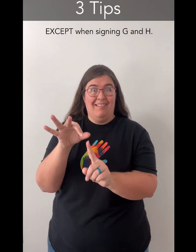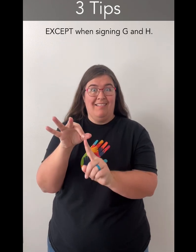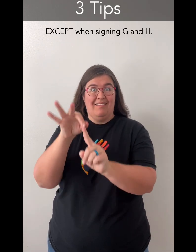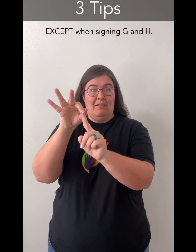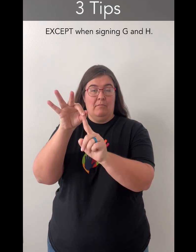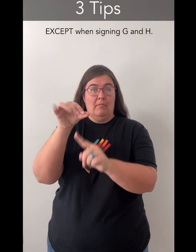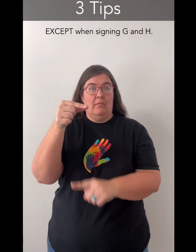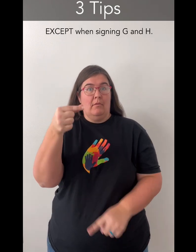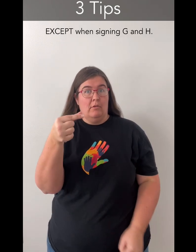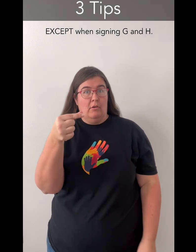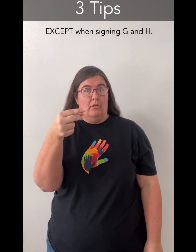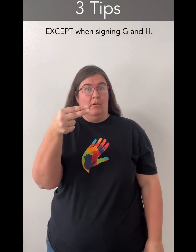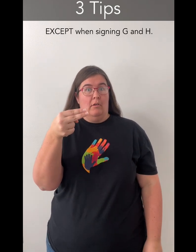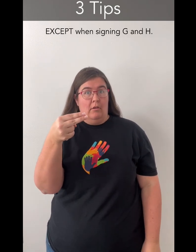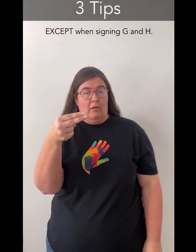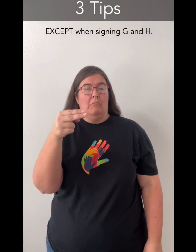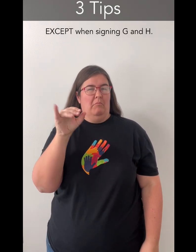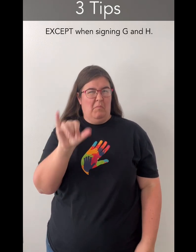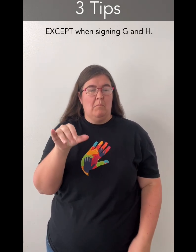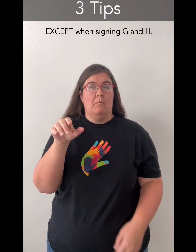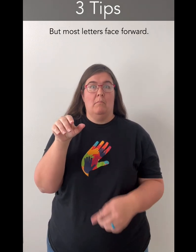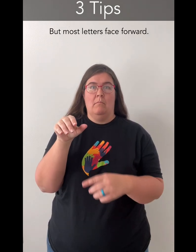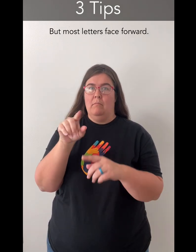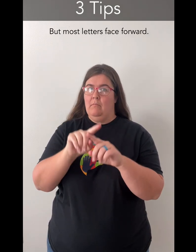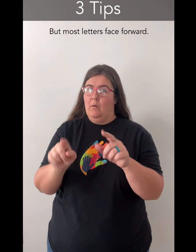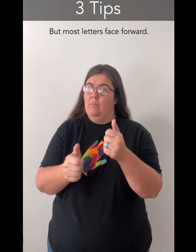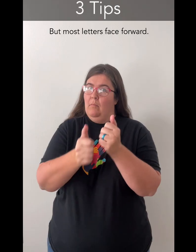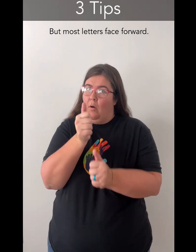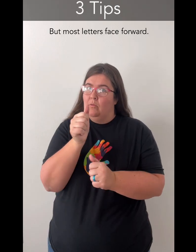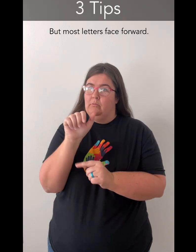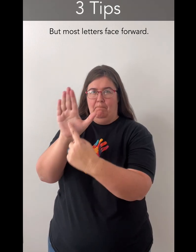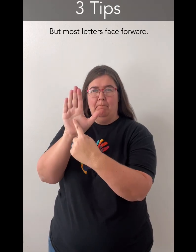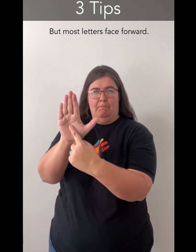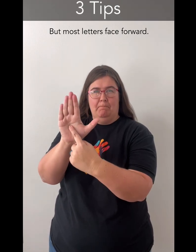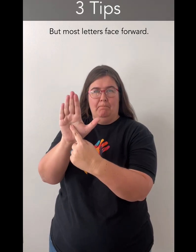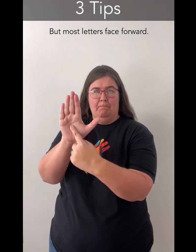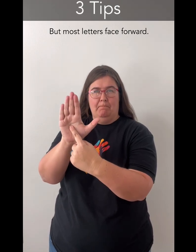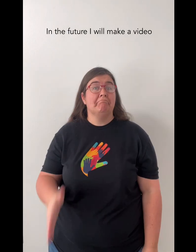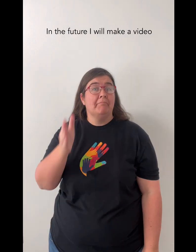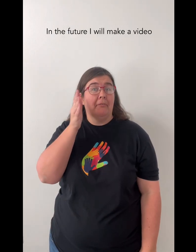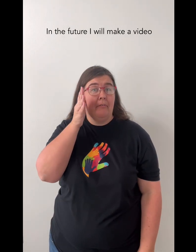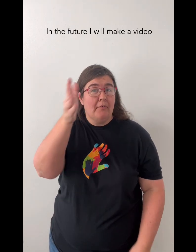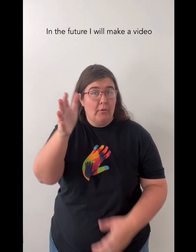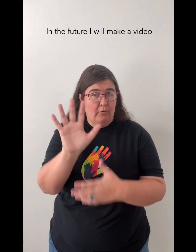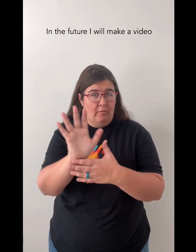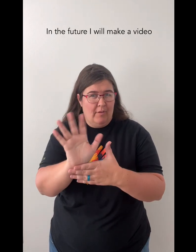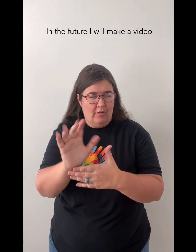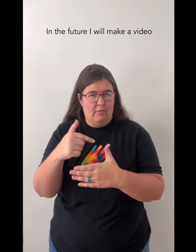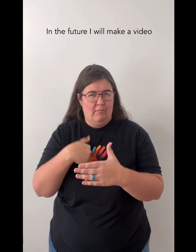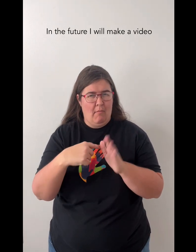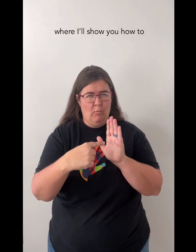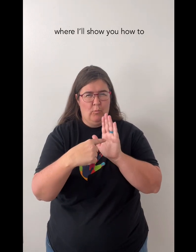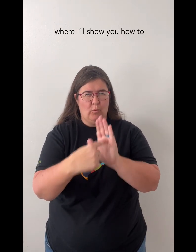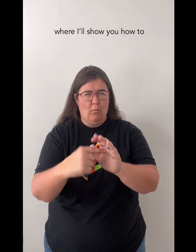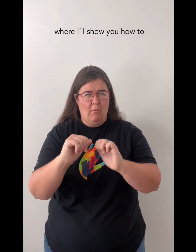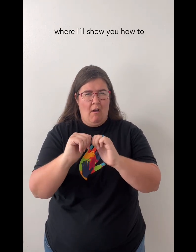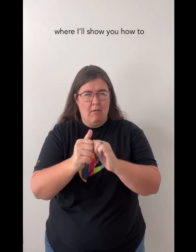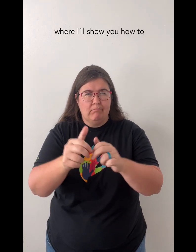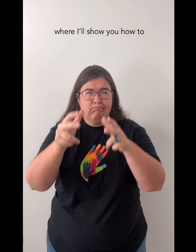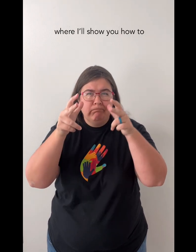EXCEPT when signing G and H. But most letters face forward. In the future I will make a video where I'll show you how to